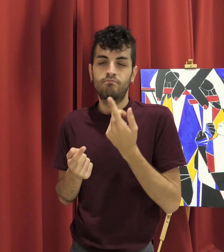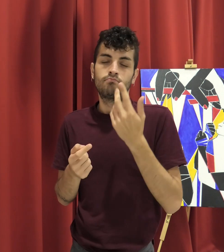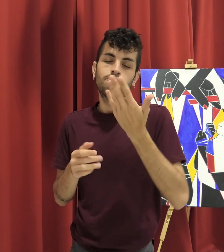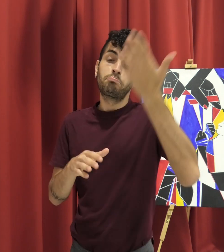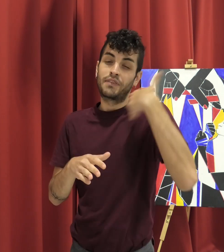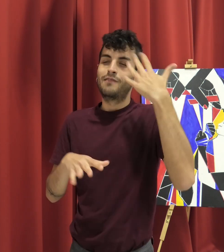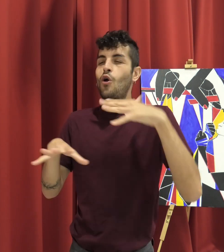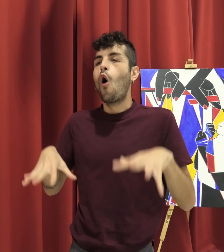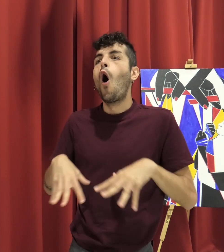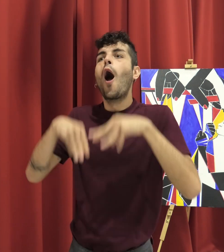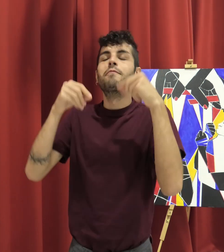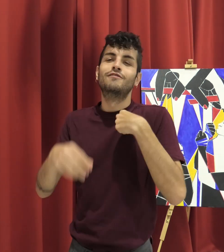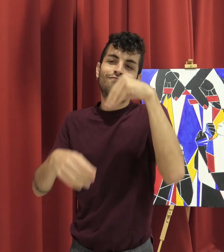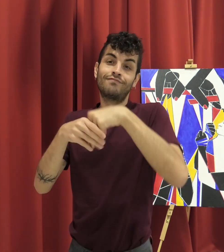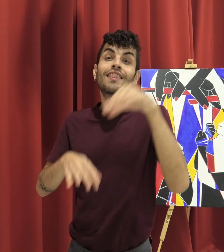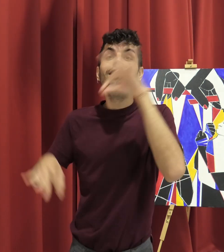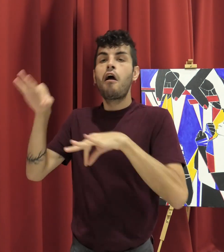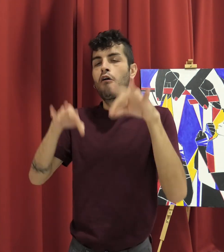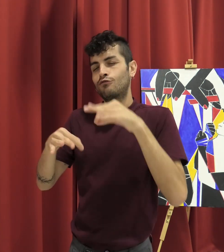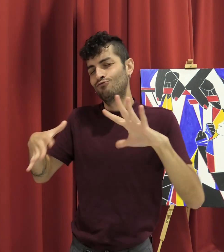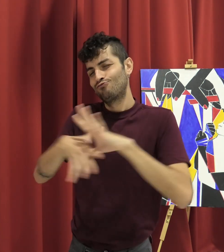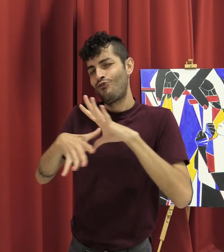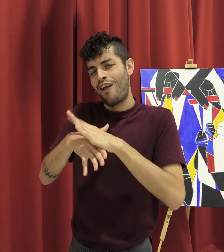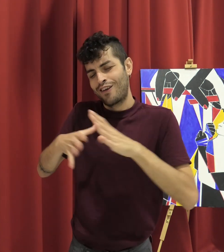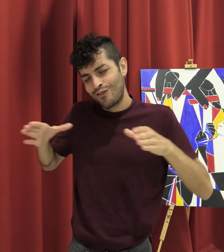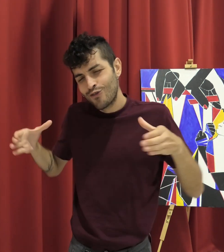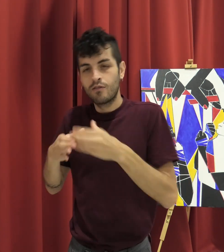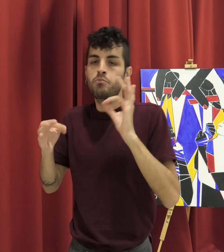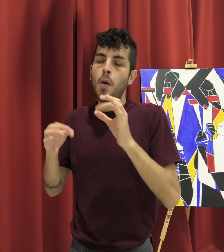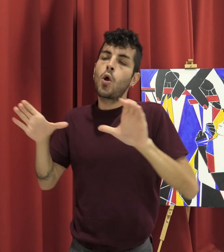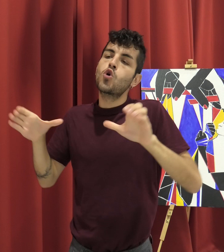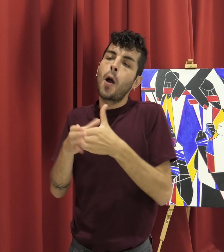At the beginning of my activity, I took part in the activities